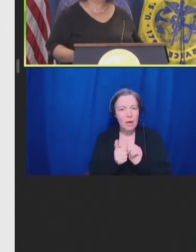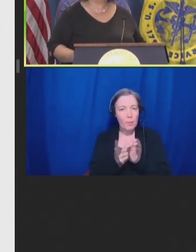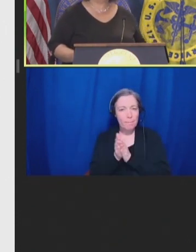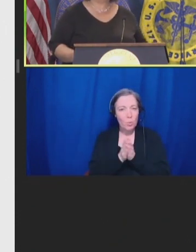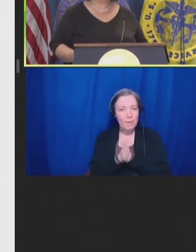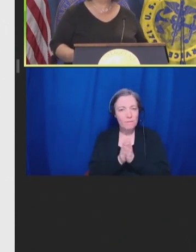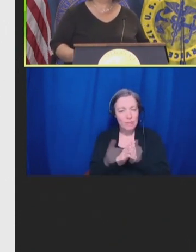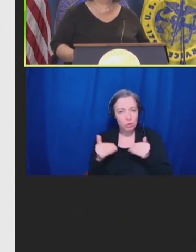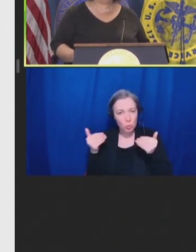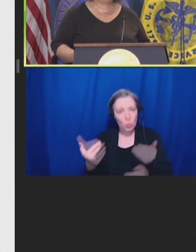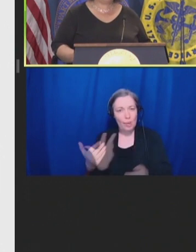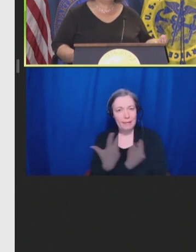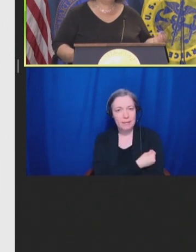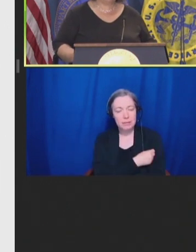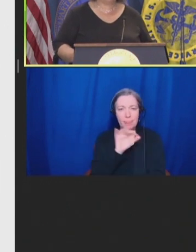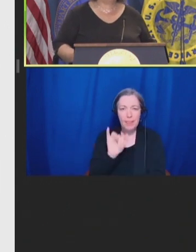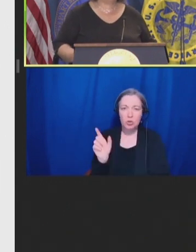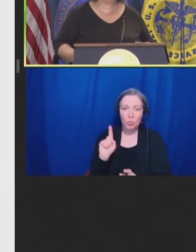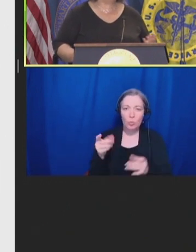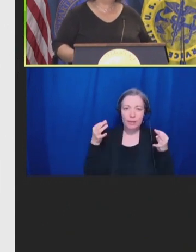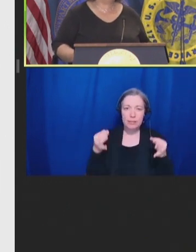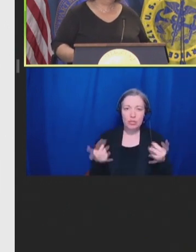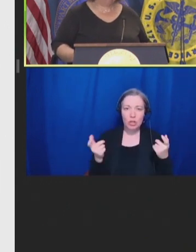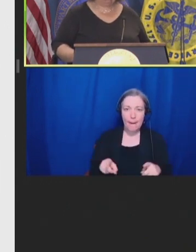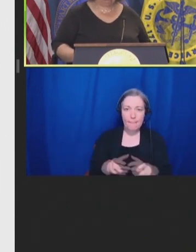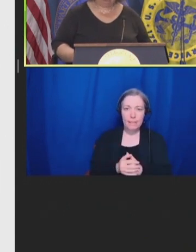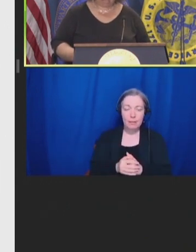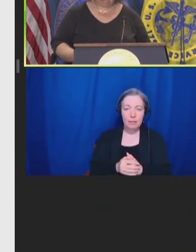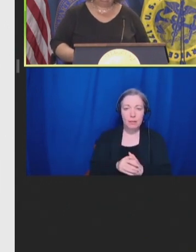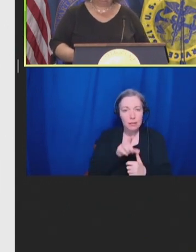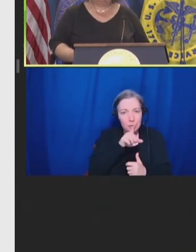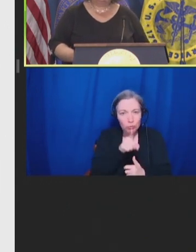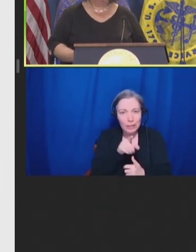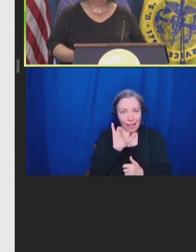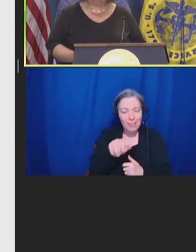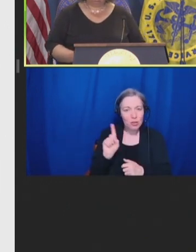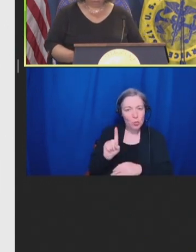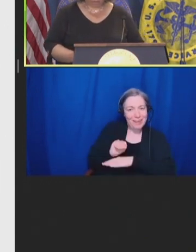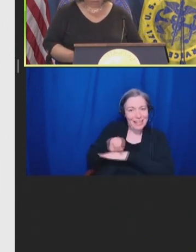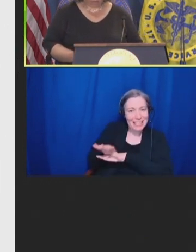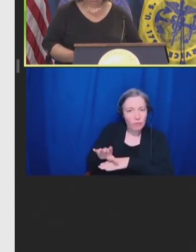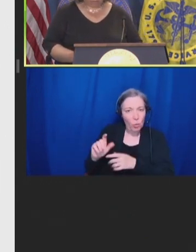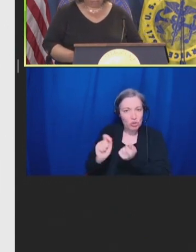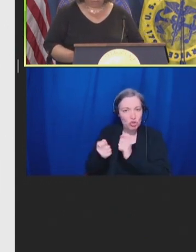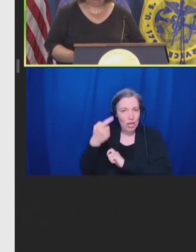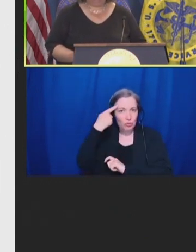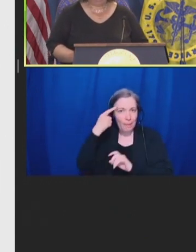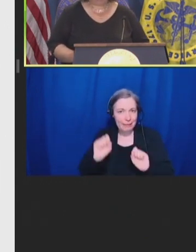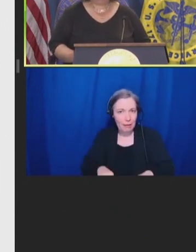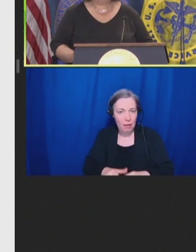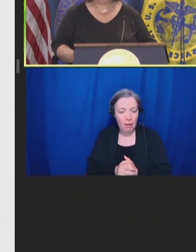those decisions happen, and you can really change some minds. Multilingual media and communication